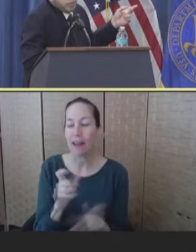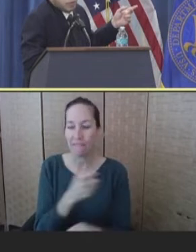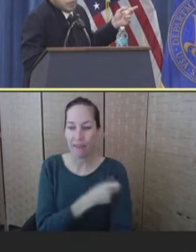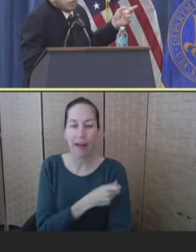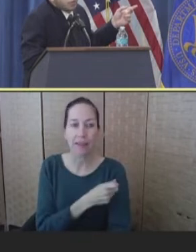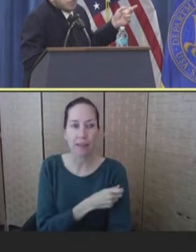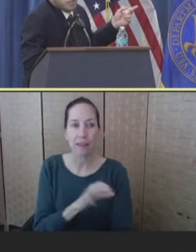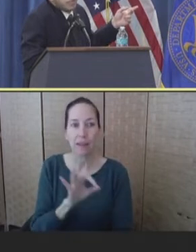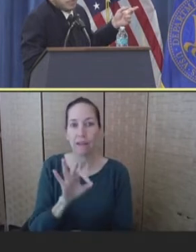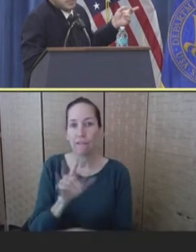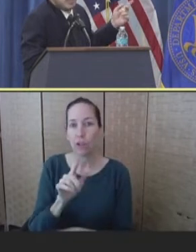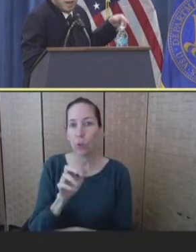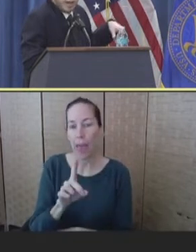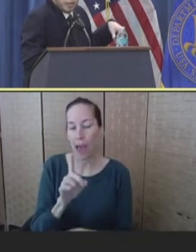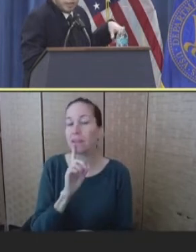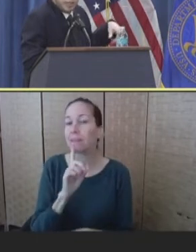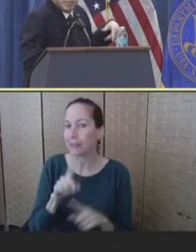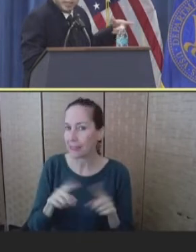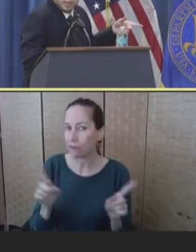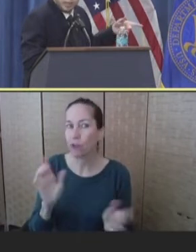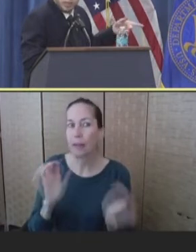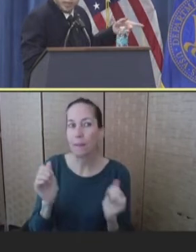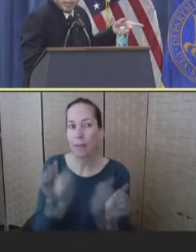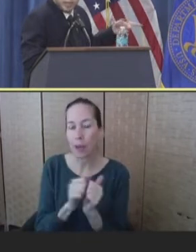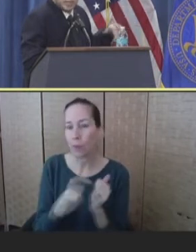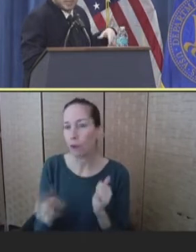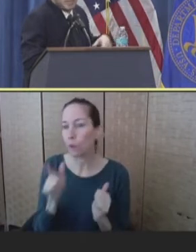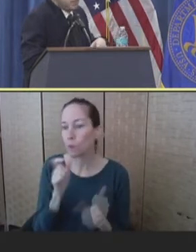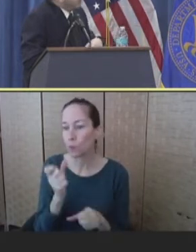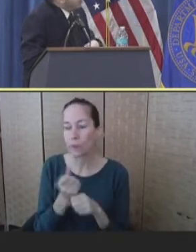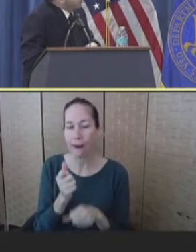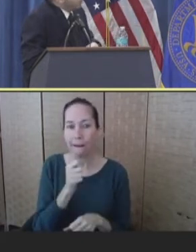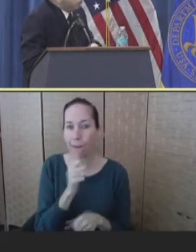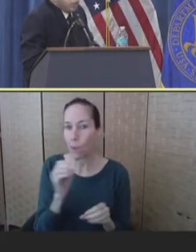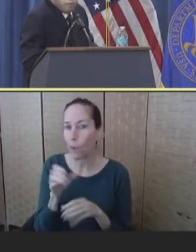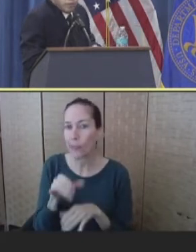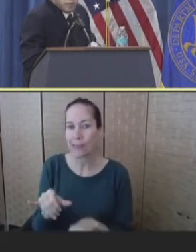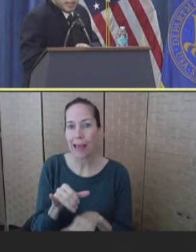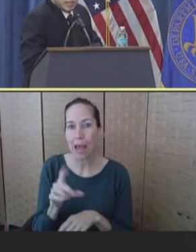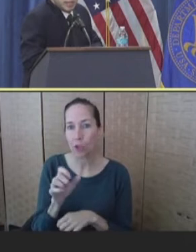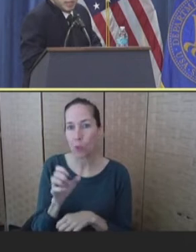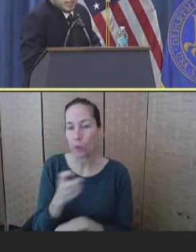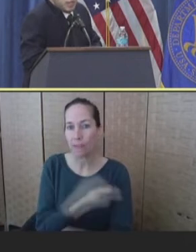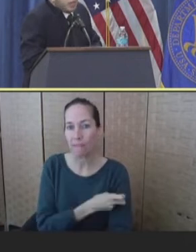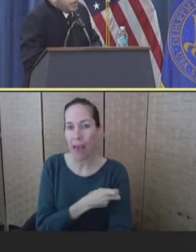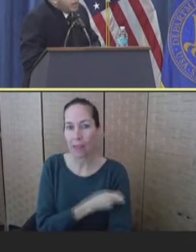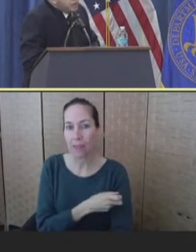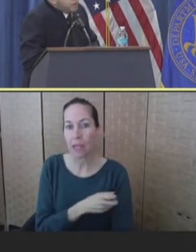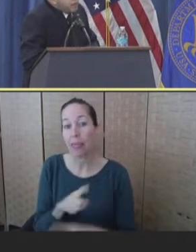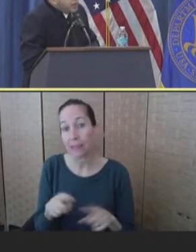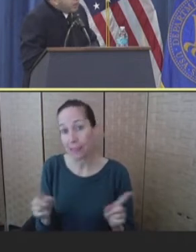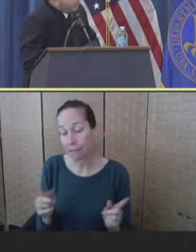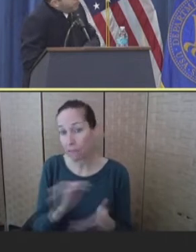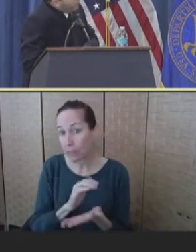versus those who receives non-adjuvanted standard dose vaccines was 0.46.